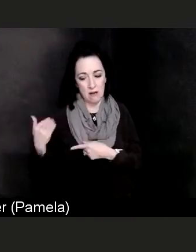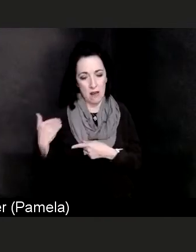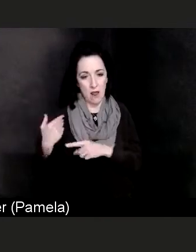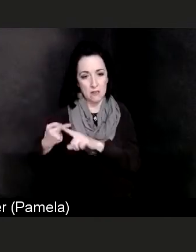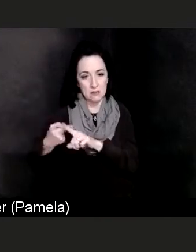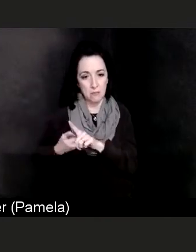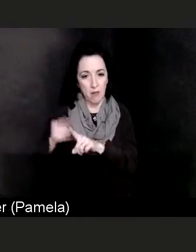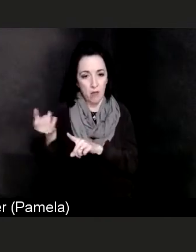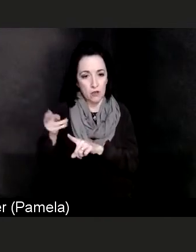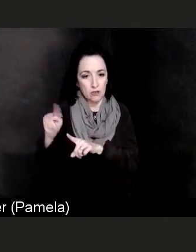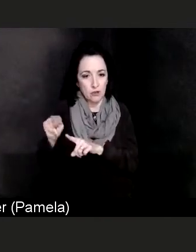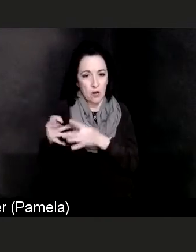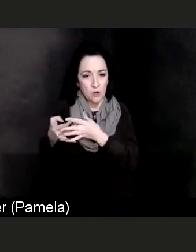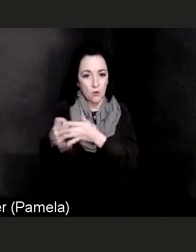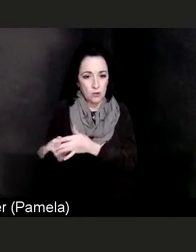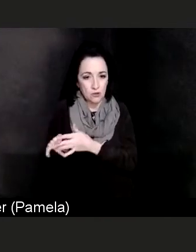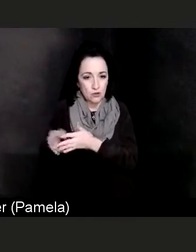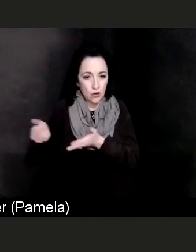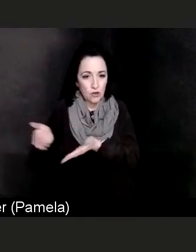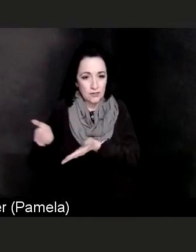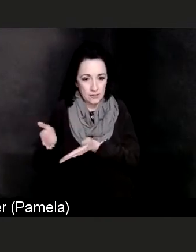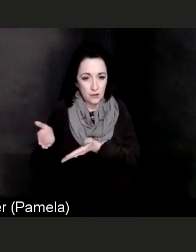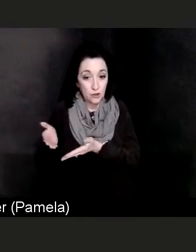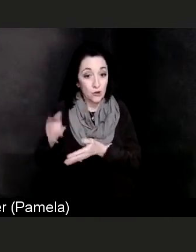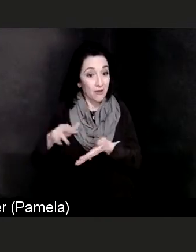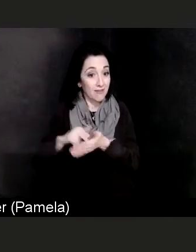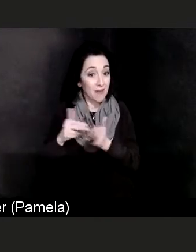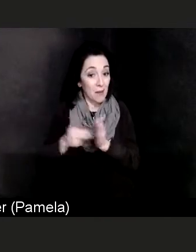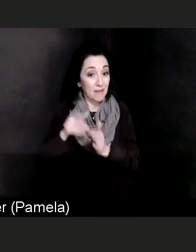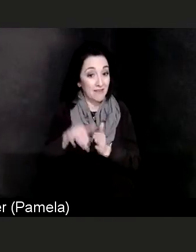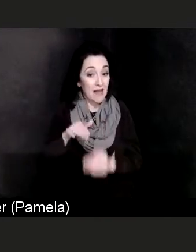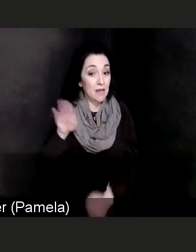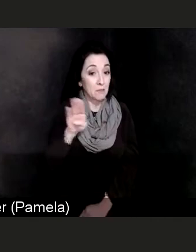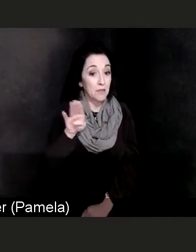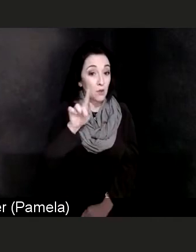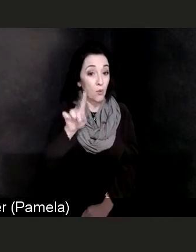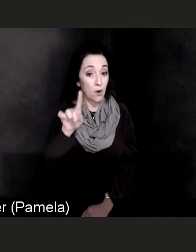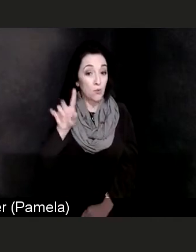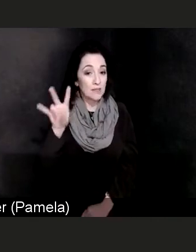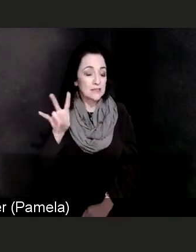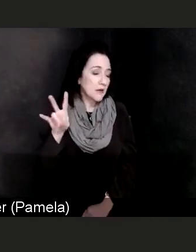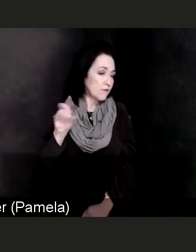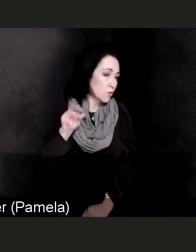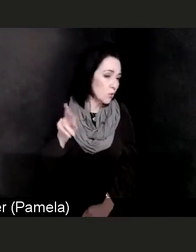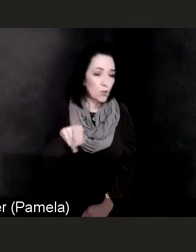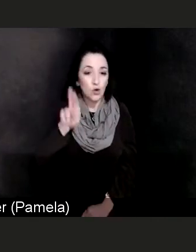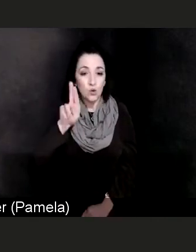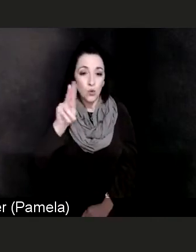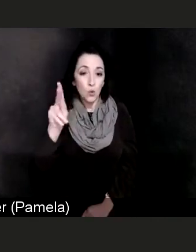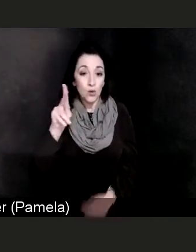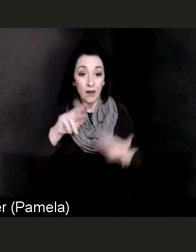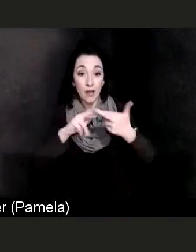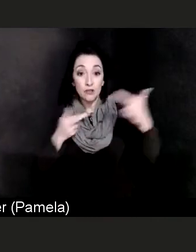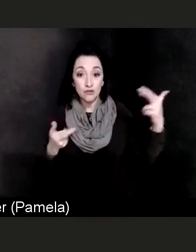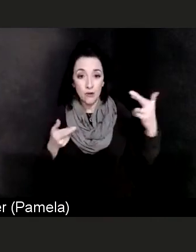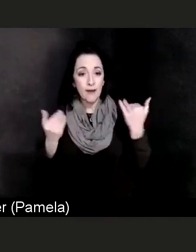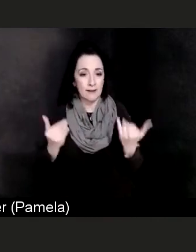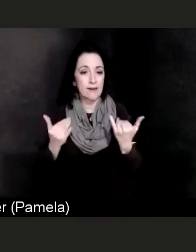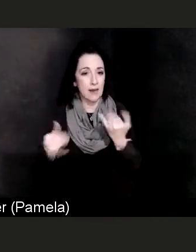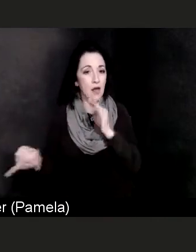But we do have the B117 or the United Kingdom Strain identified in the United States.